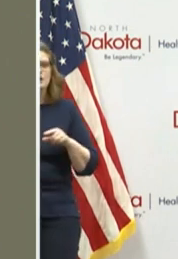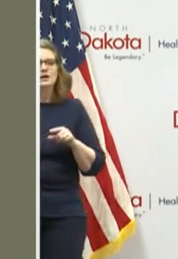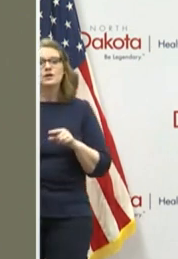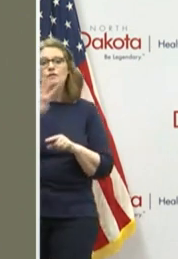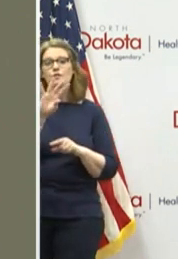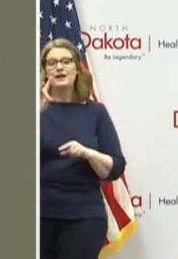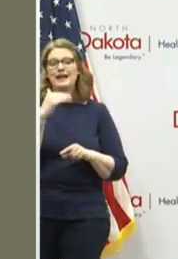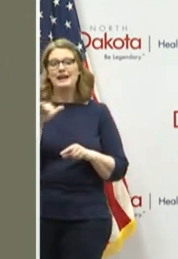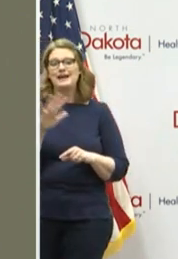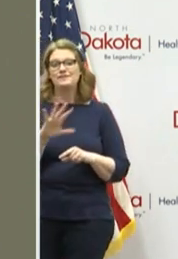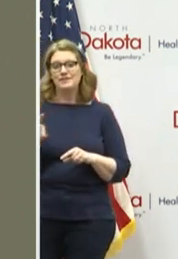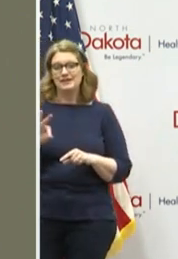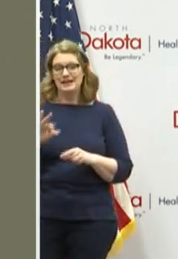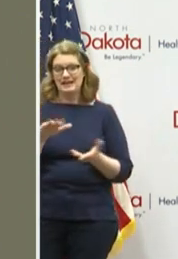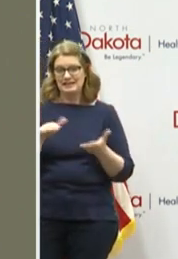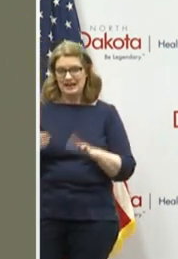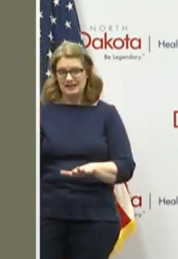ROLLING AVERAGE FOR STATE OF